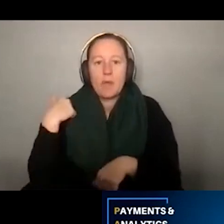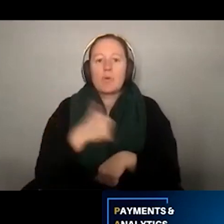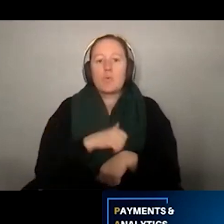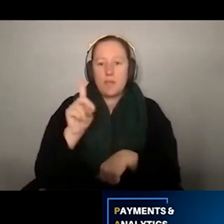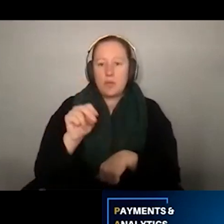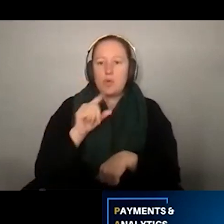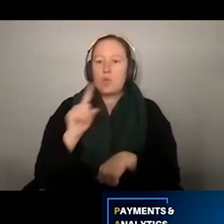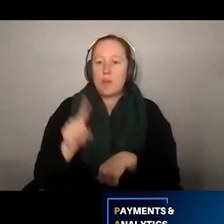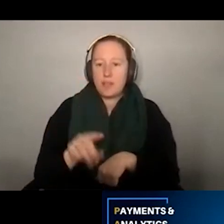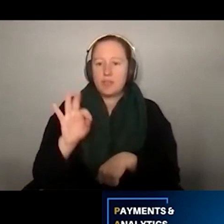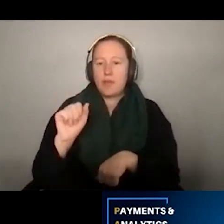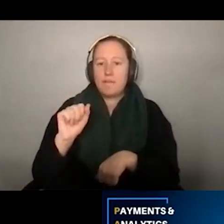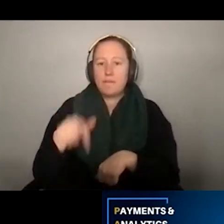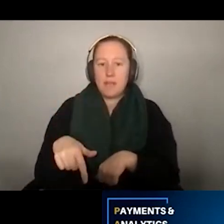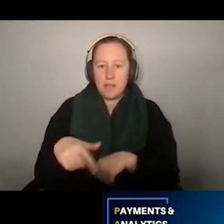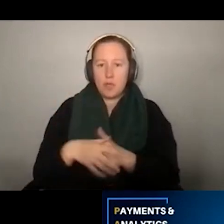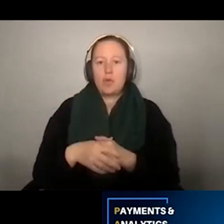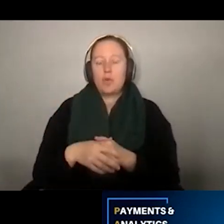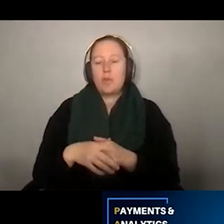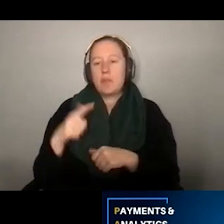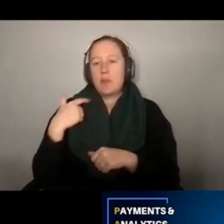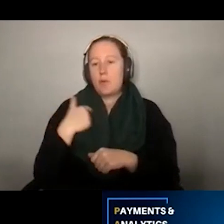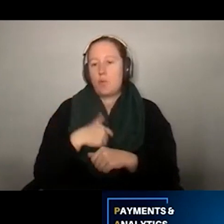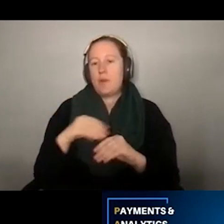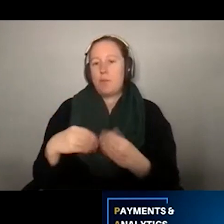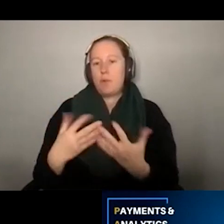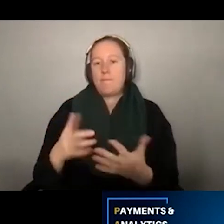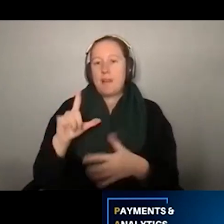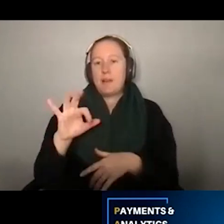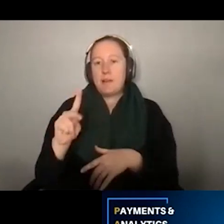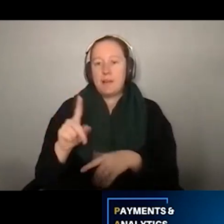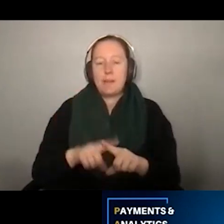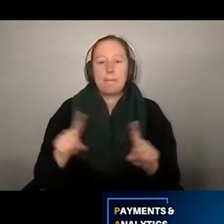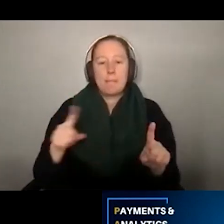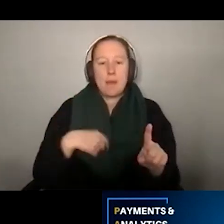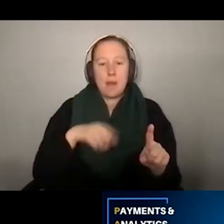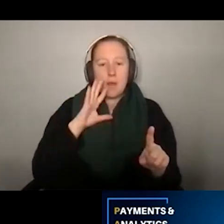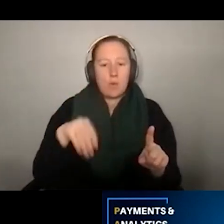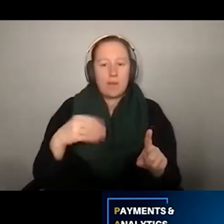our FAQ document that you were provided a link for, but I'll give the gist of it here.